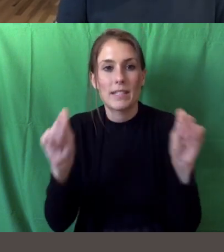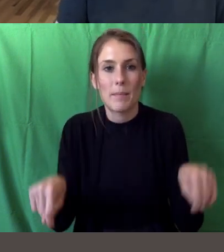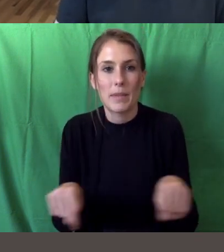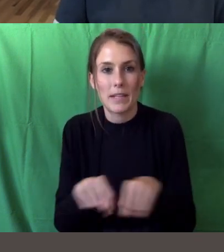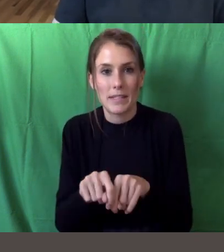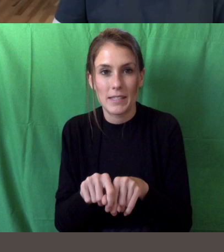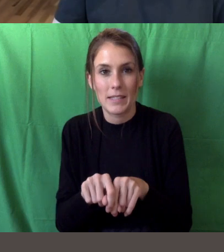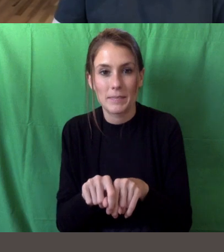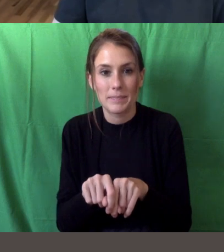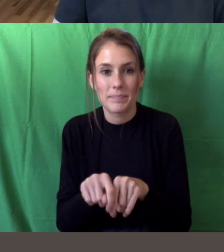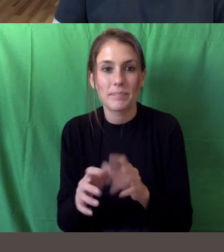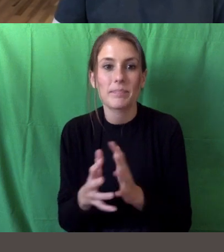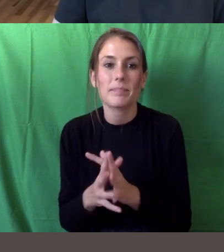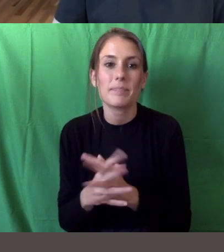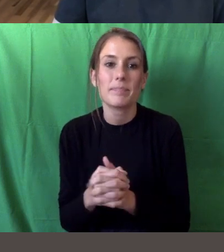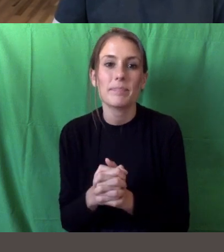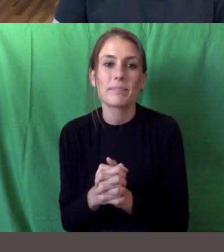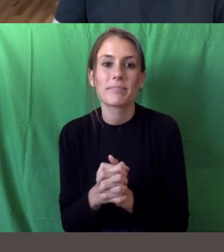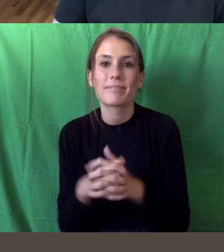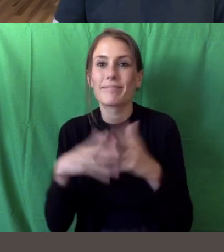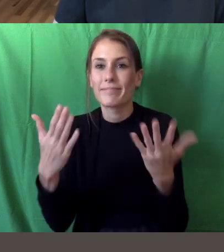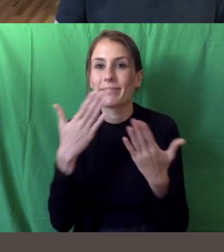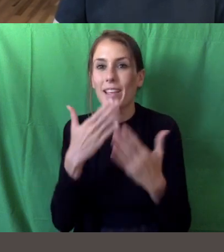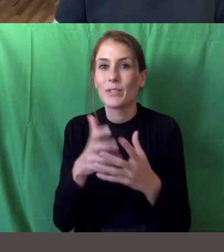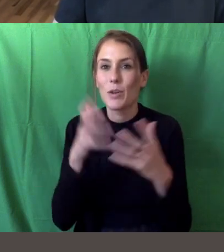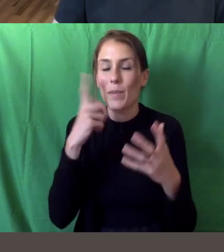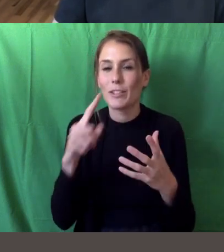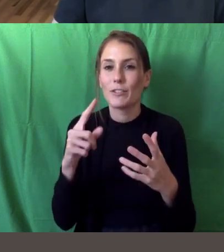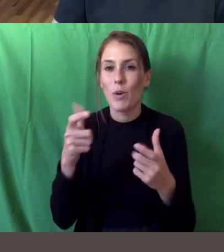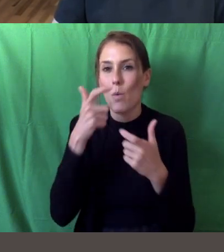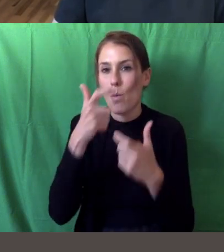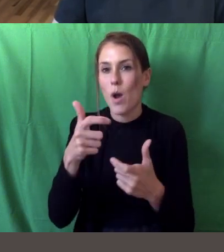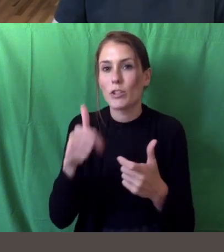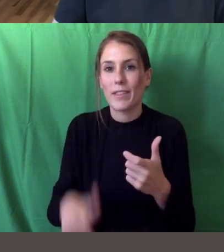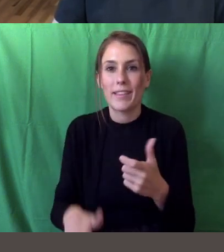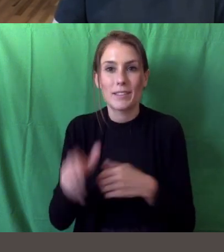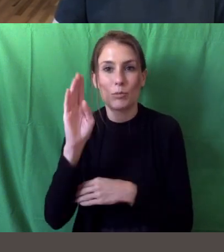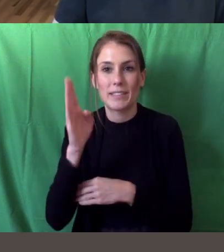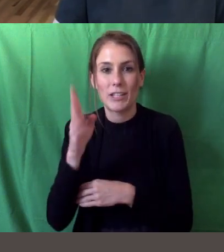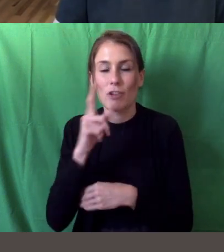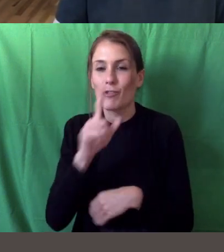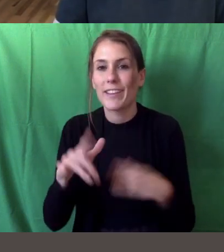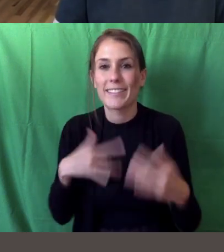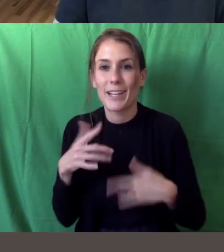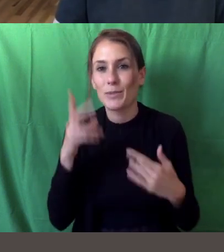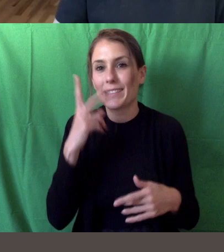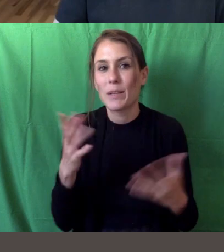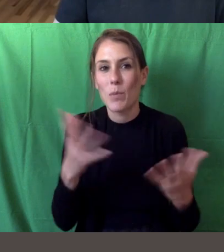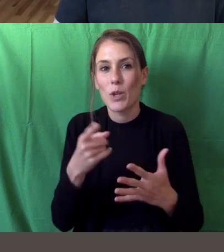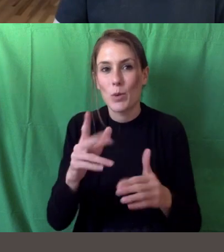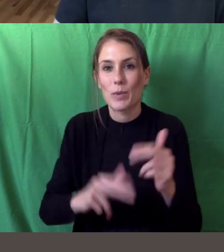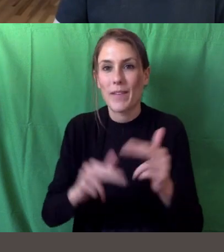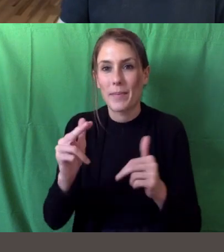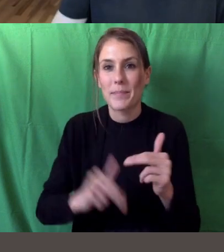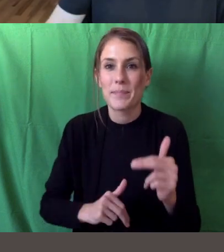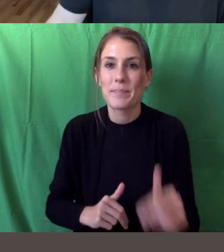that are compatible with the Azure Developer CLI. So I want to thank you so much for watching this talk. And I'm really excited to see what you build.